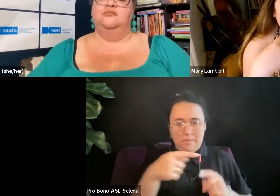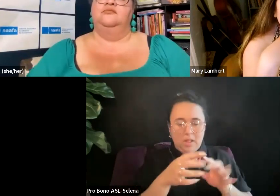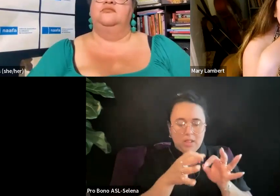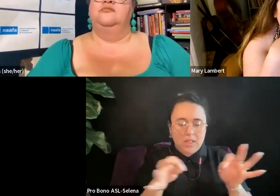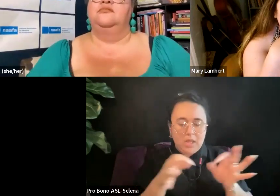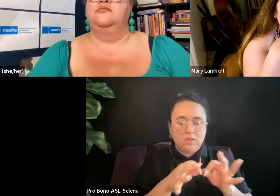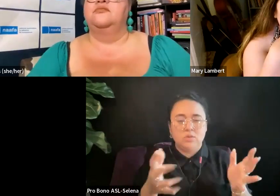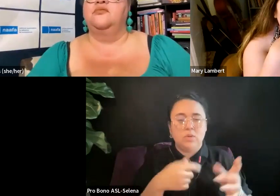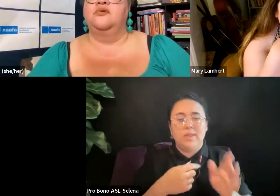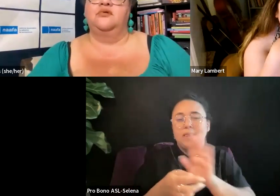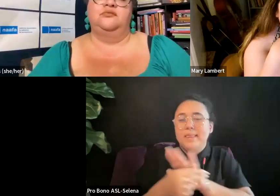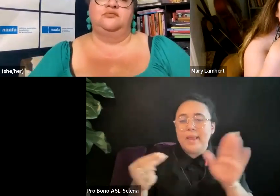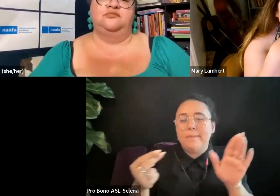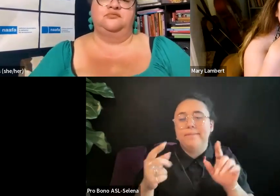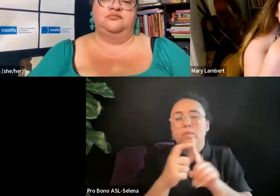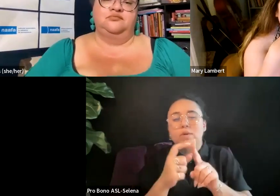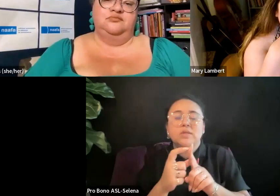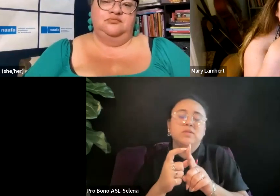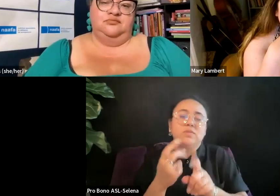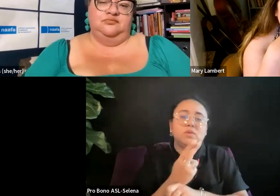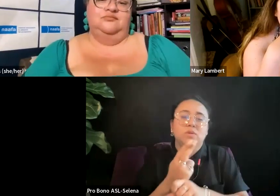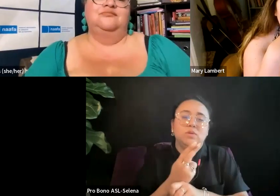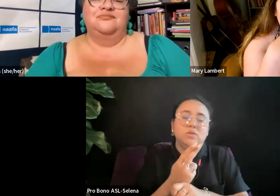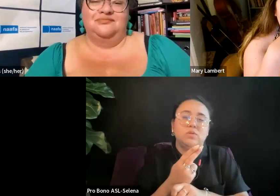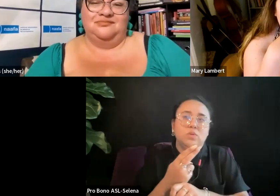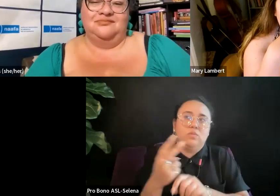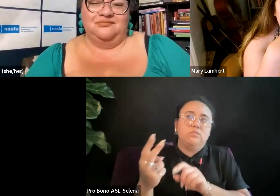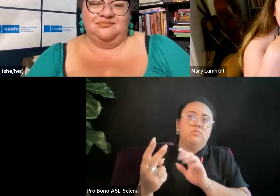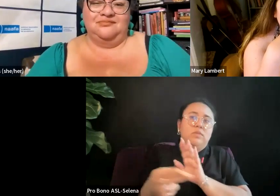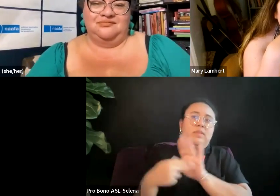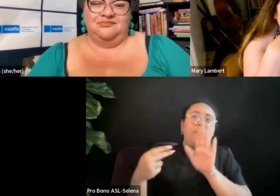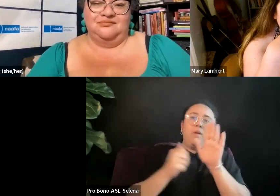what words we use to assign to ourselves, there's a lot of power